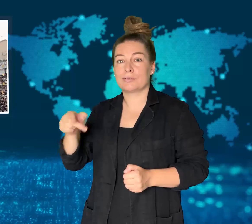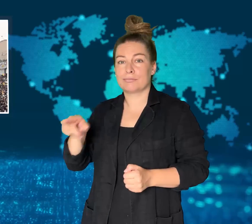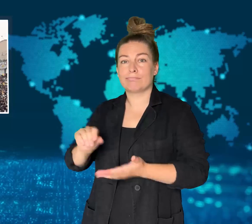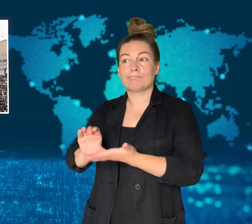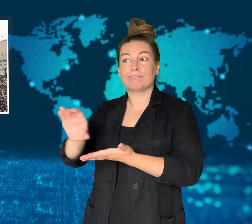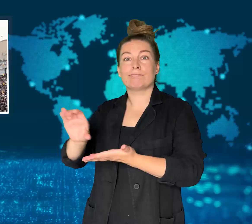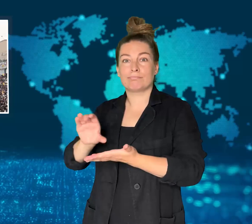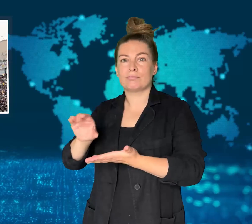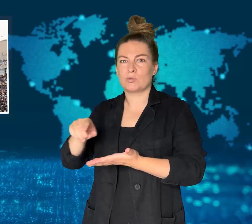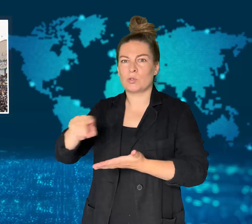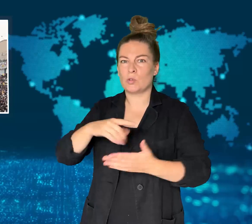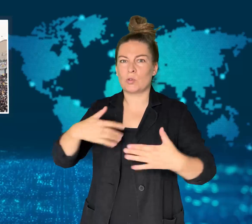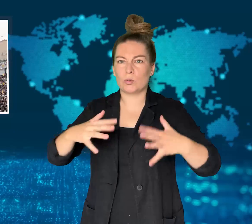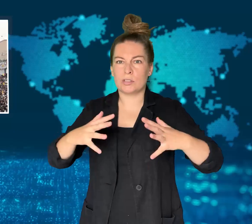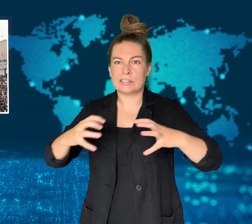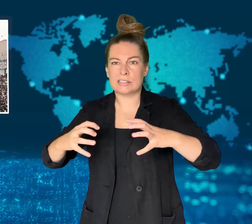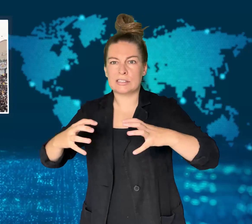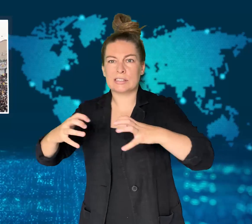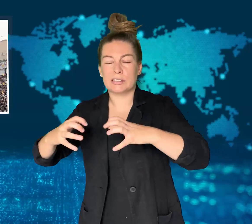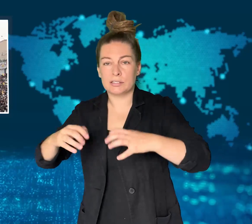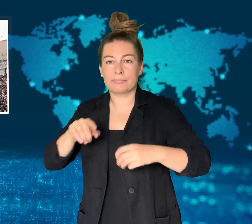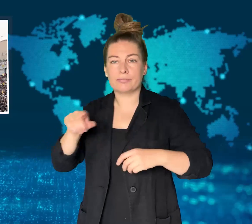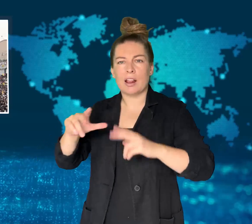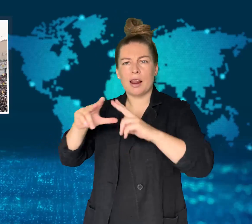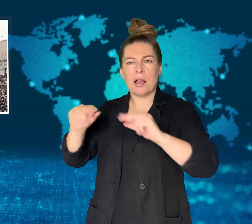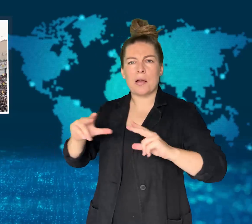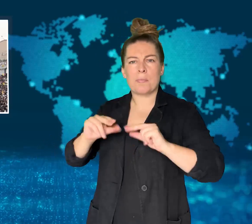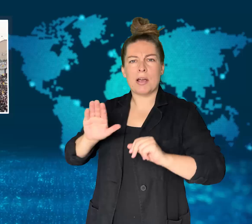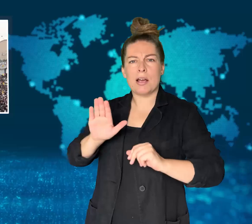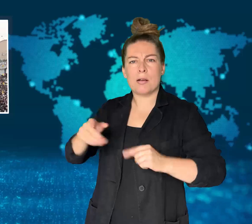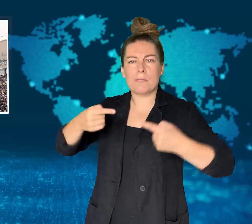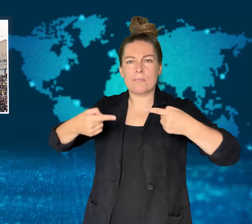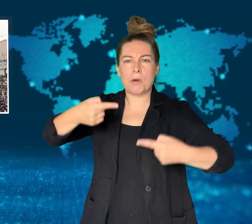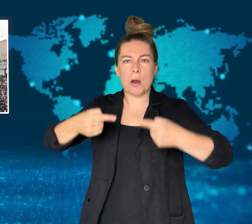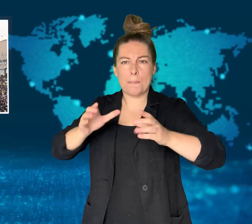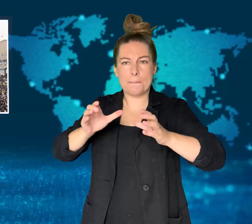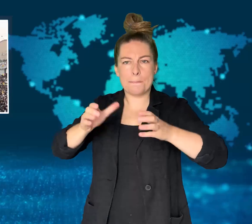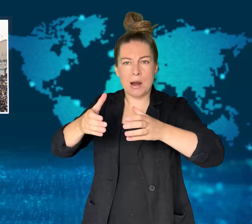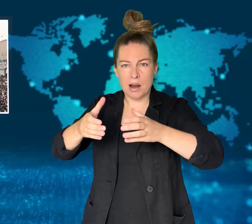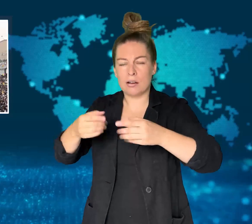Hezbollah, a Lebanese political party and militant group,